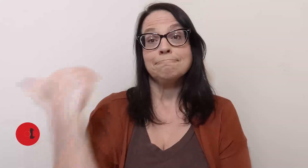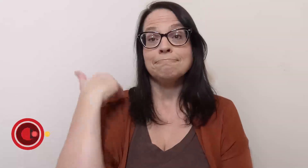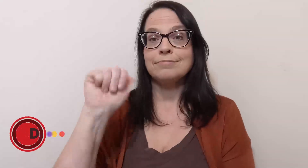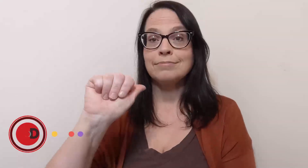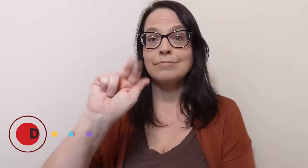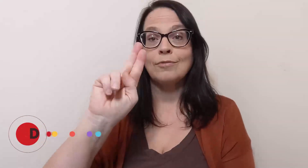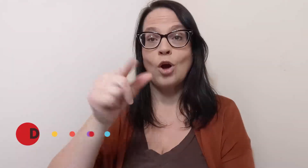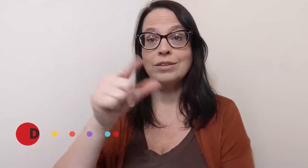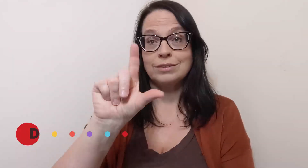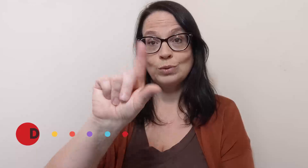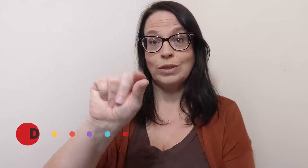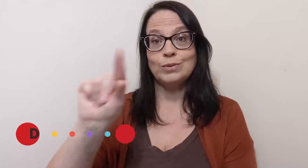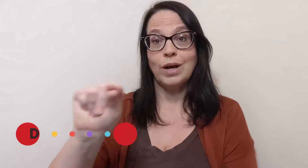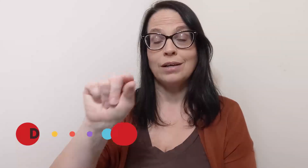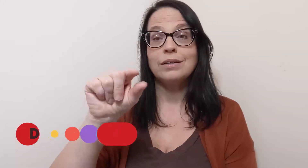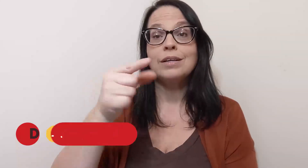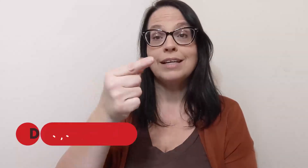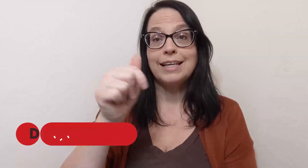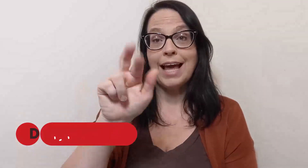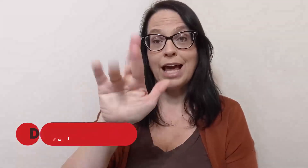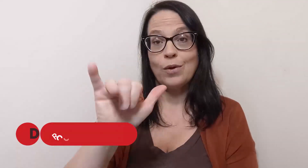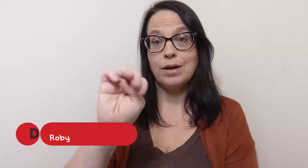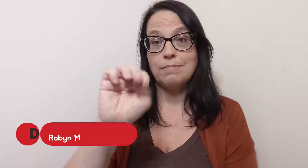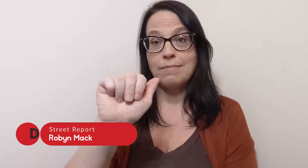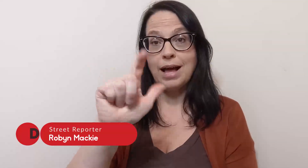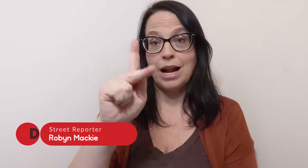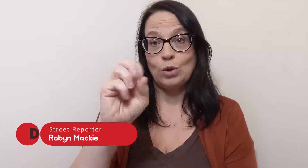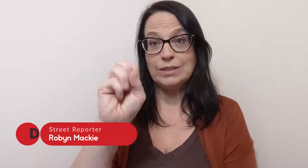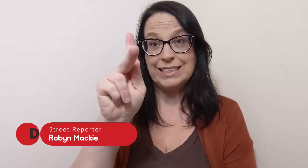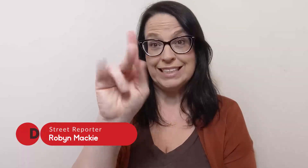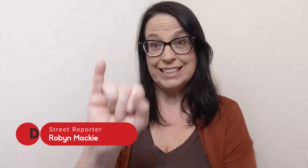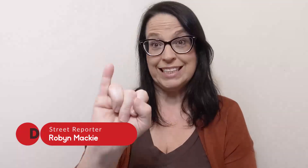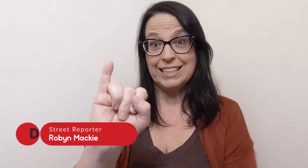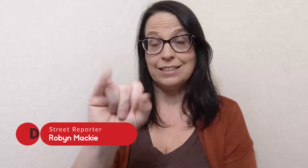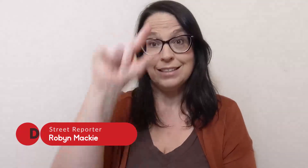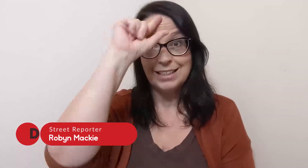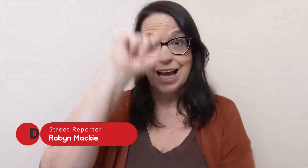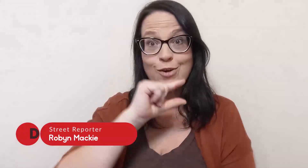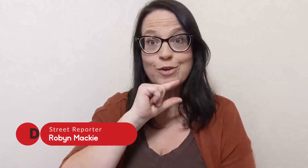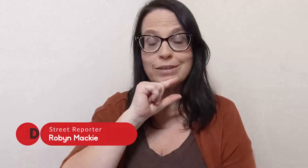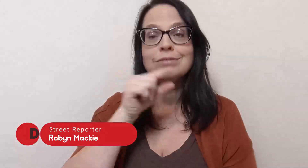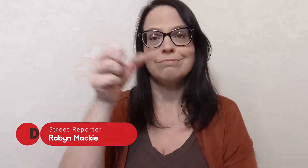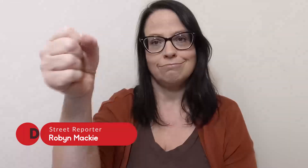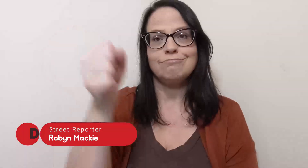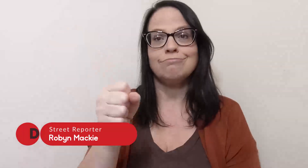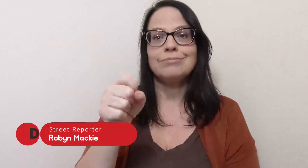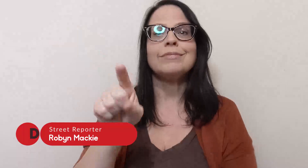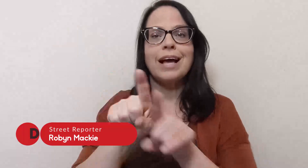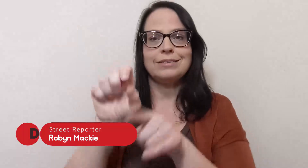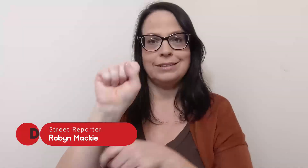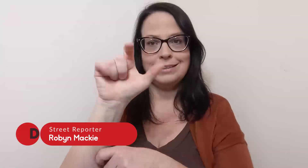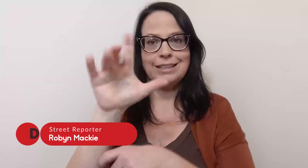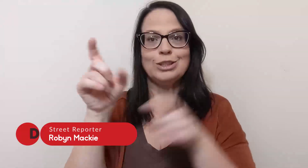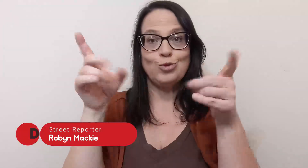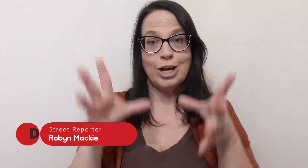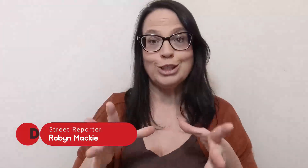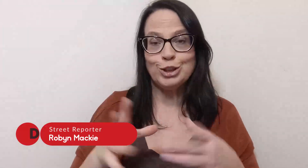[ROBYN]: In August 2020, Gary Malkowski joined as SLIC director.